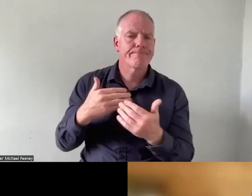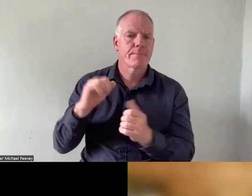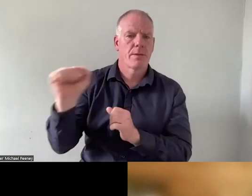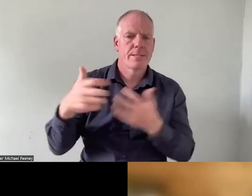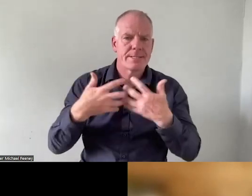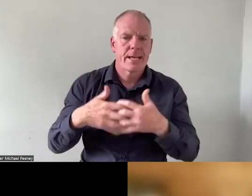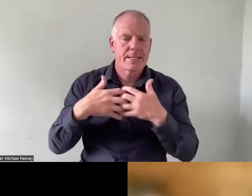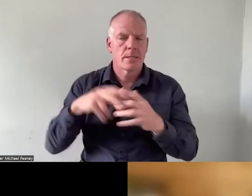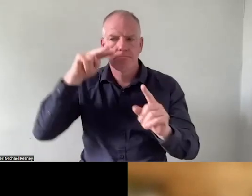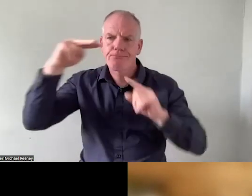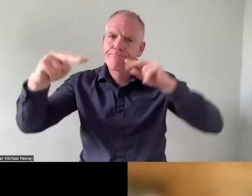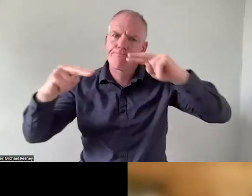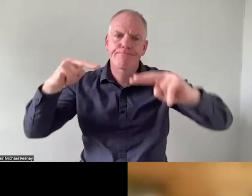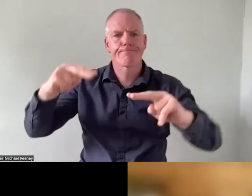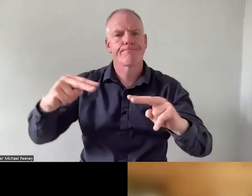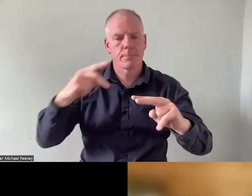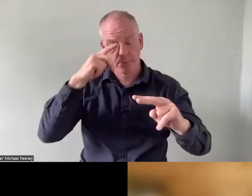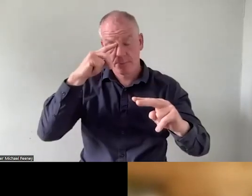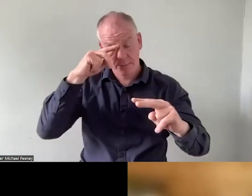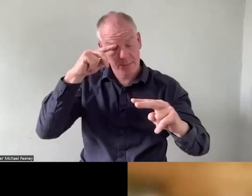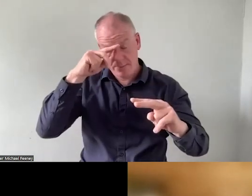and start to talk about it,